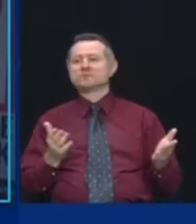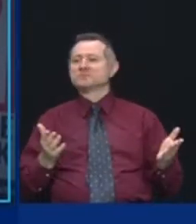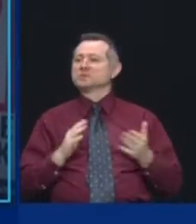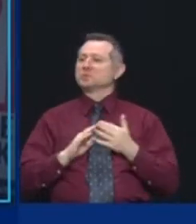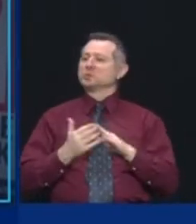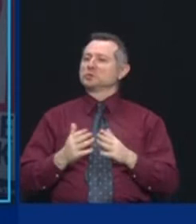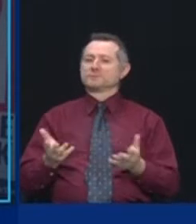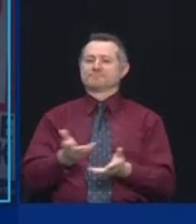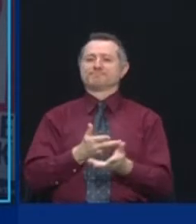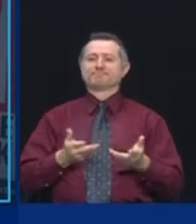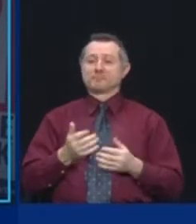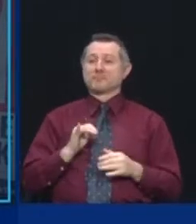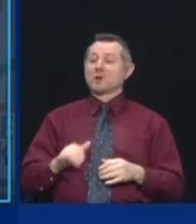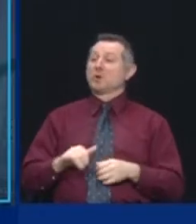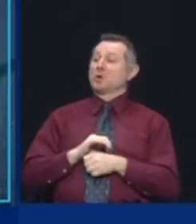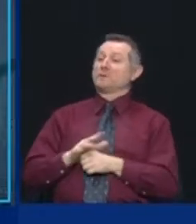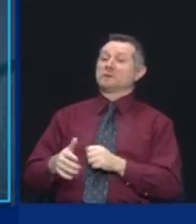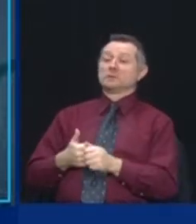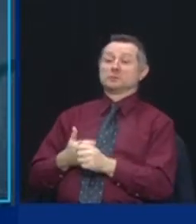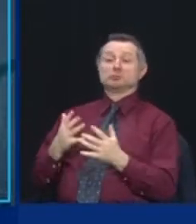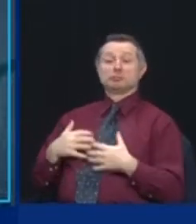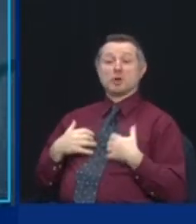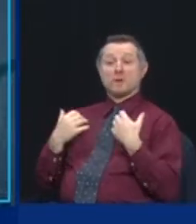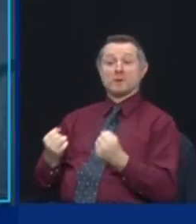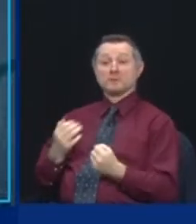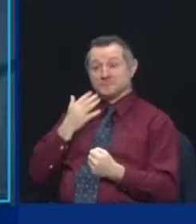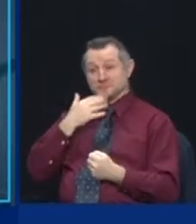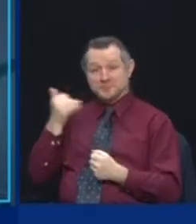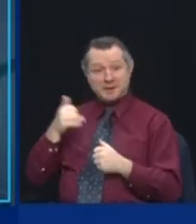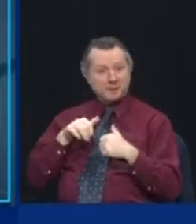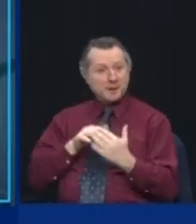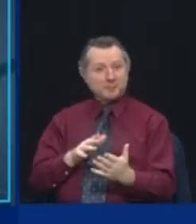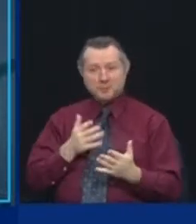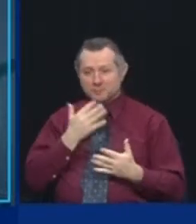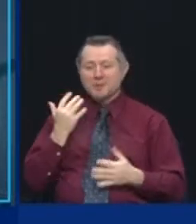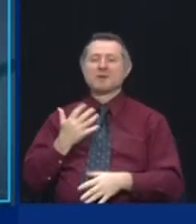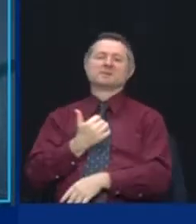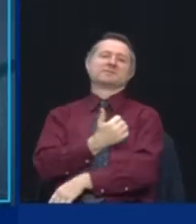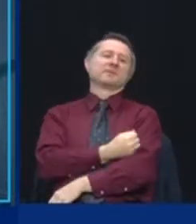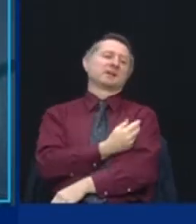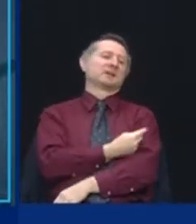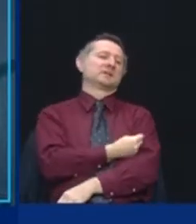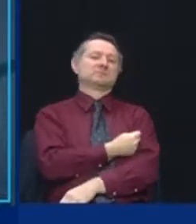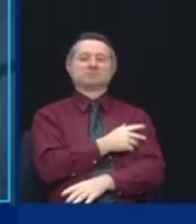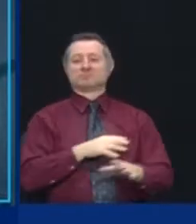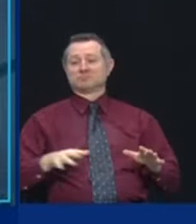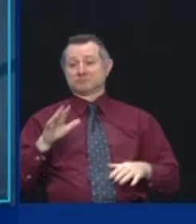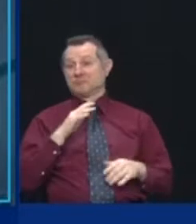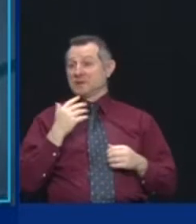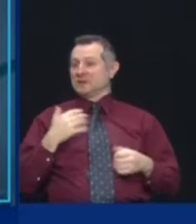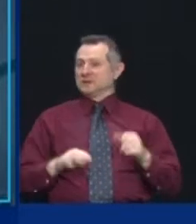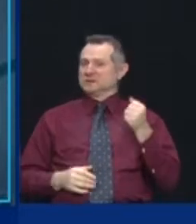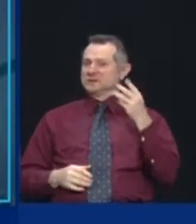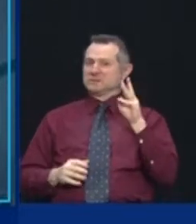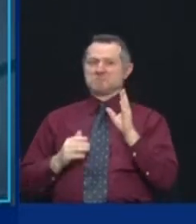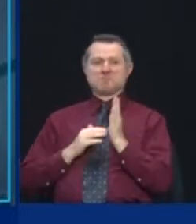IT IS THE BEHAVIOR OF THE COMMUNITY. COVID RECOVERY, WHAT'S THE BEST THING WE CAN DO?